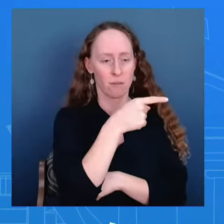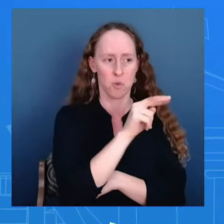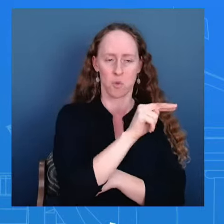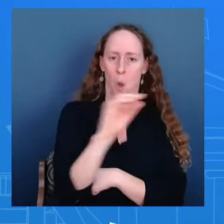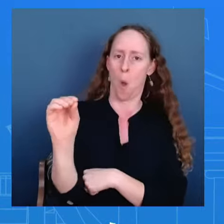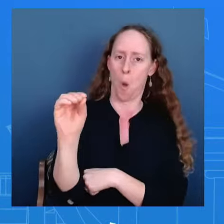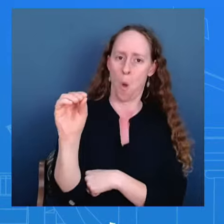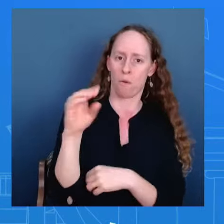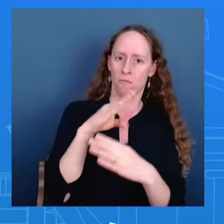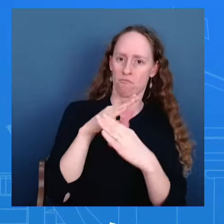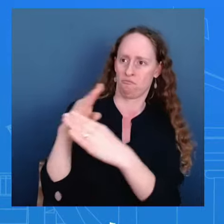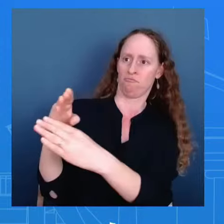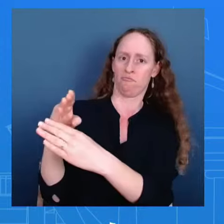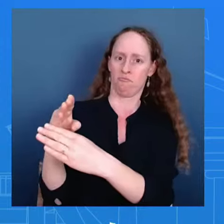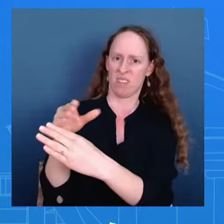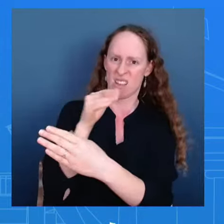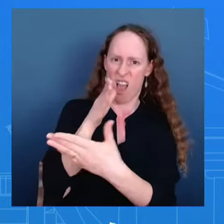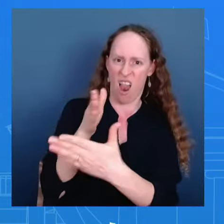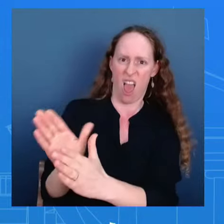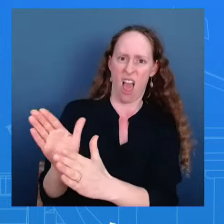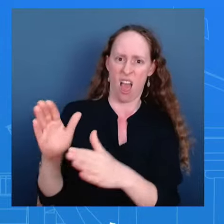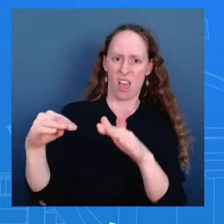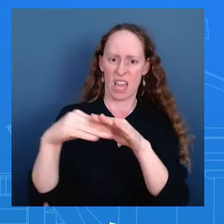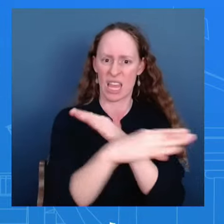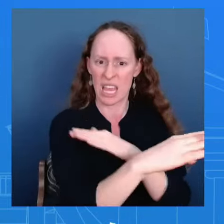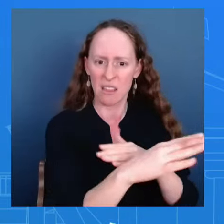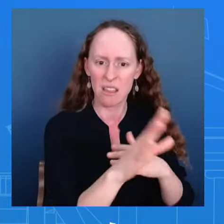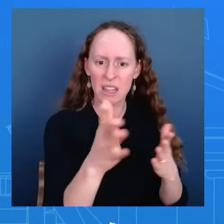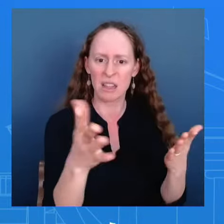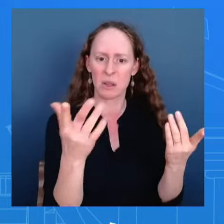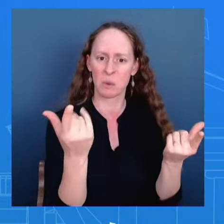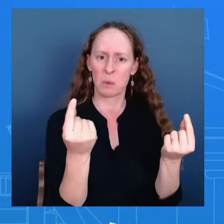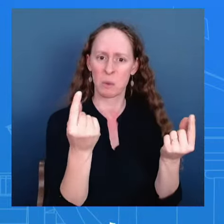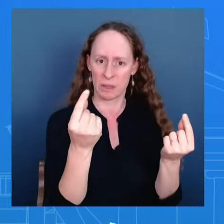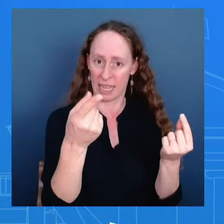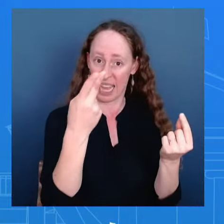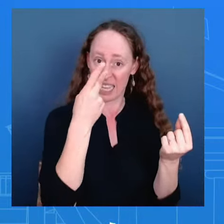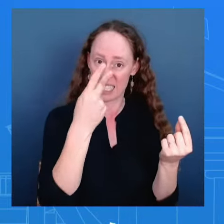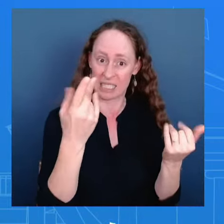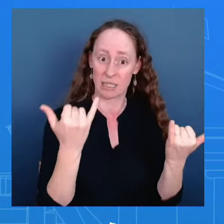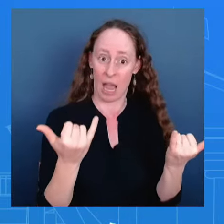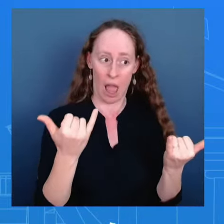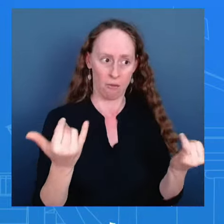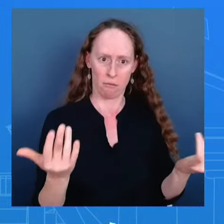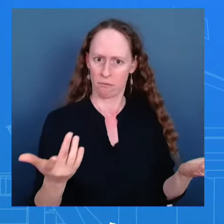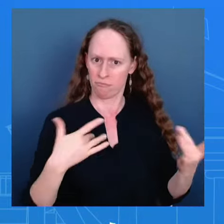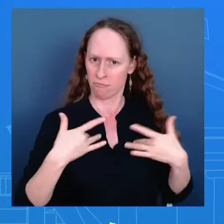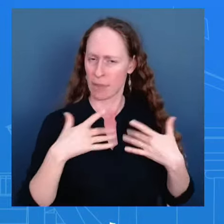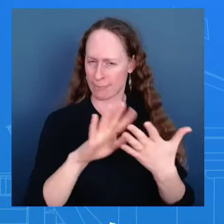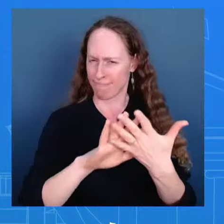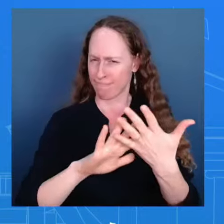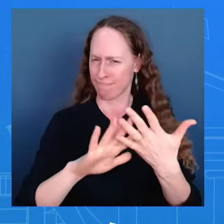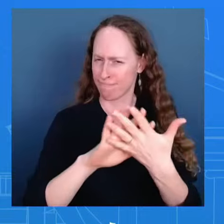Russian activities here in the US? Mr. Kirby: Talking about election interference, sabotage, that kind of thing?